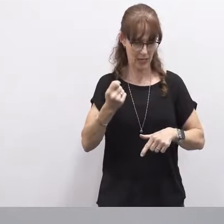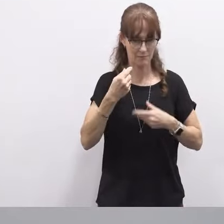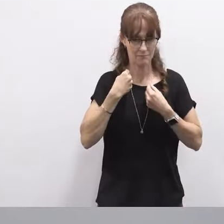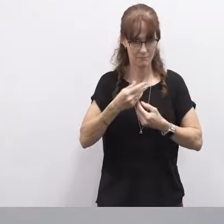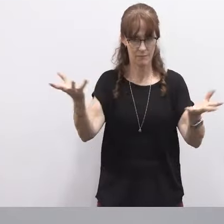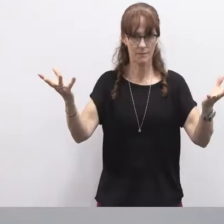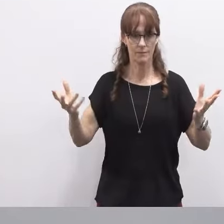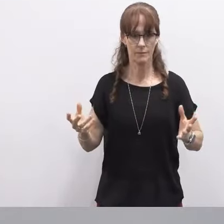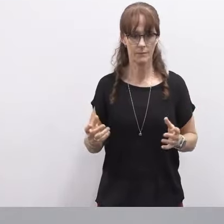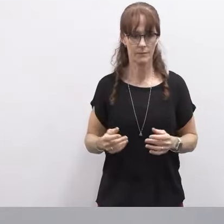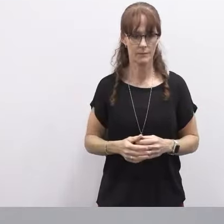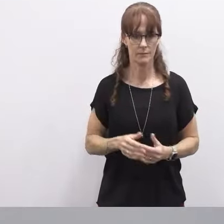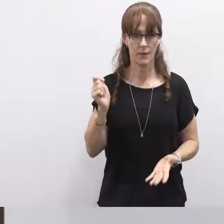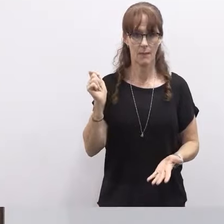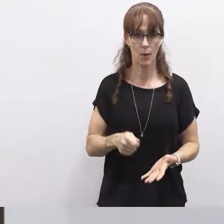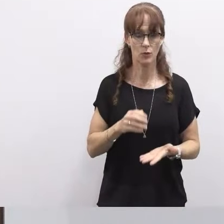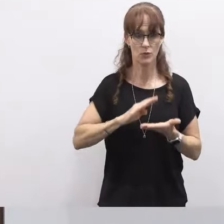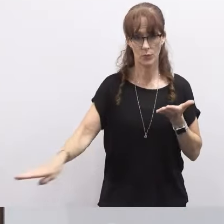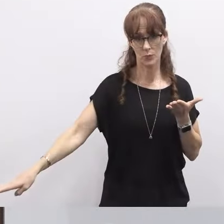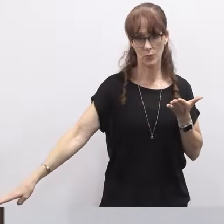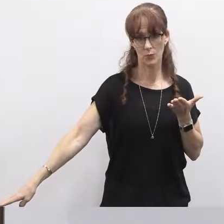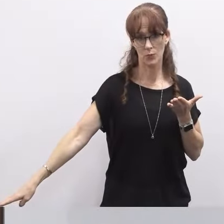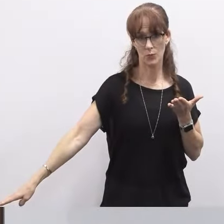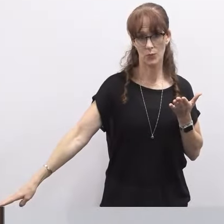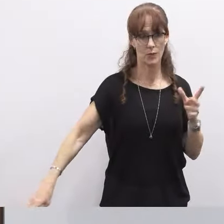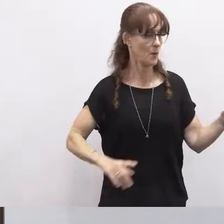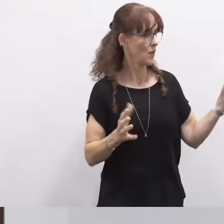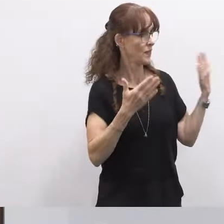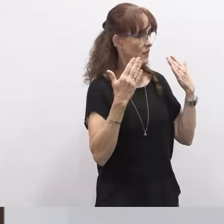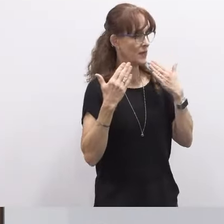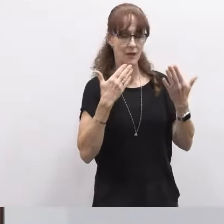Do we have a motion to adjourn? So moved. Thank you, everyone. Have a good night.